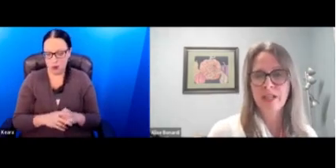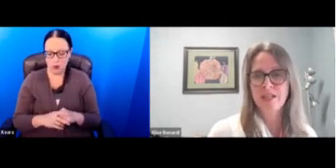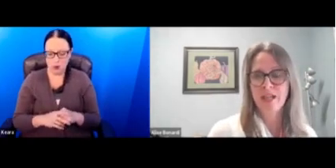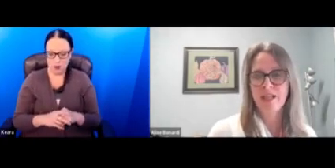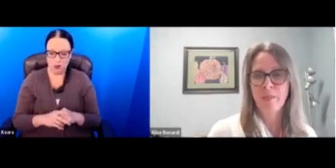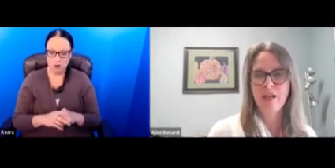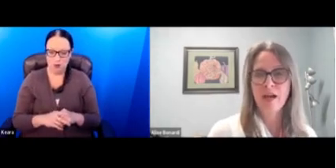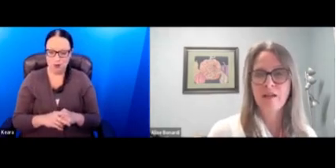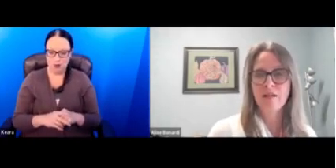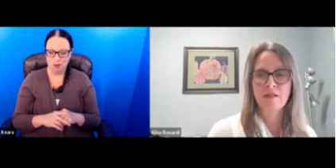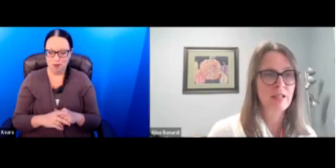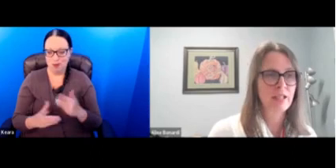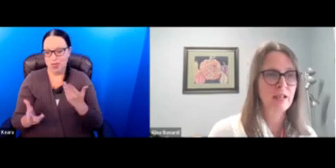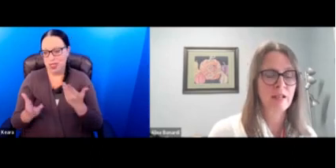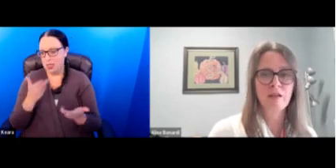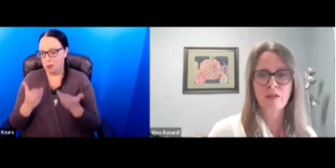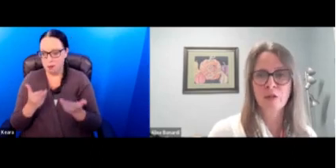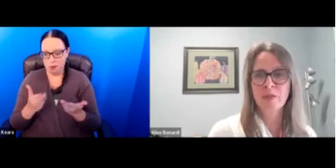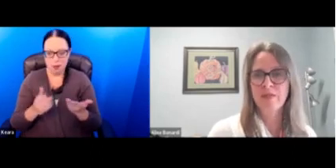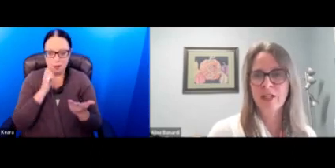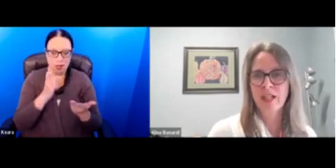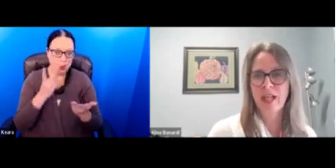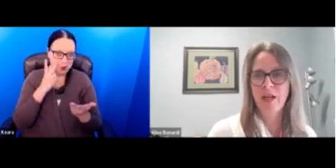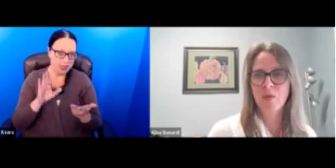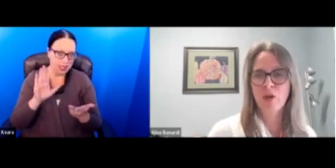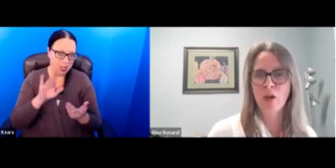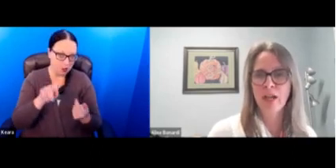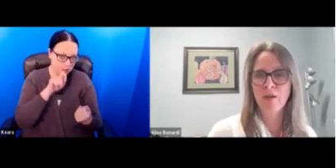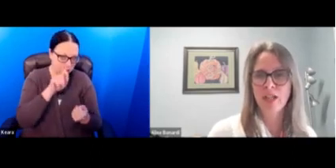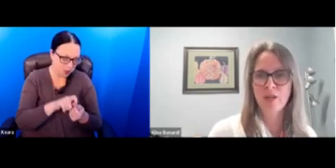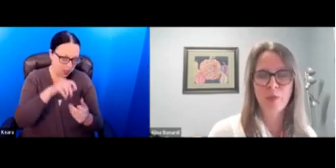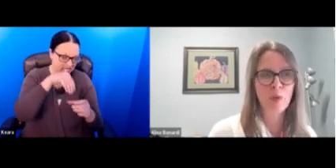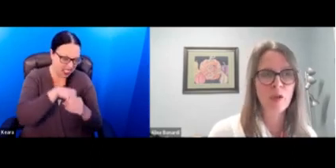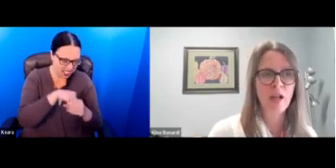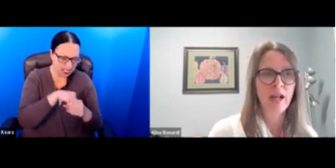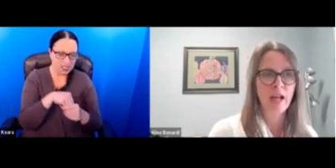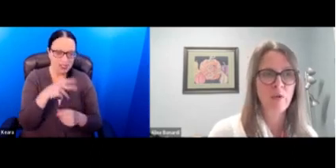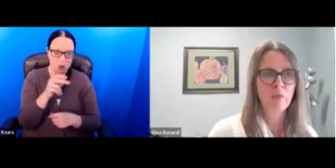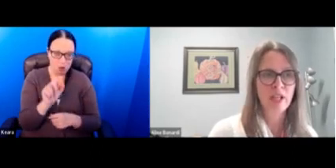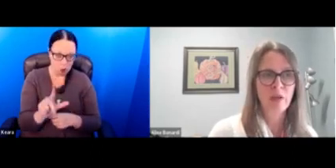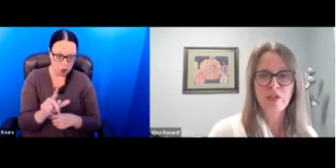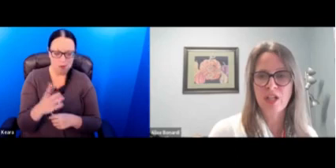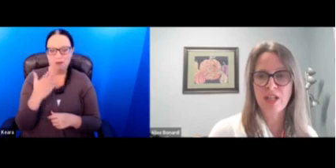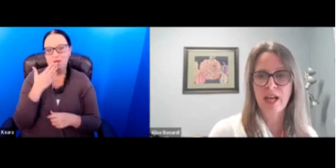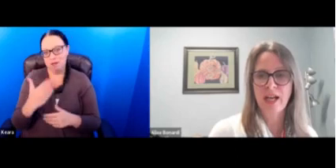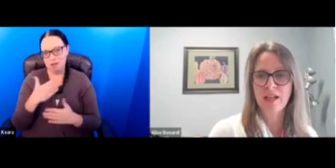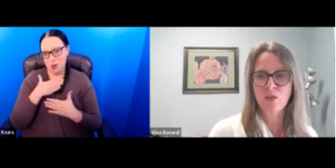because they may not see that there they're specifically named or called out in the poll. And we really appreciate that as